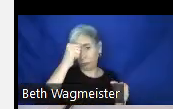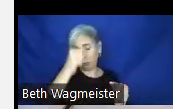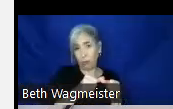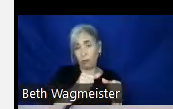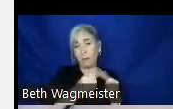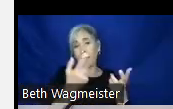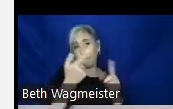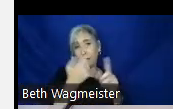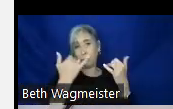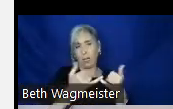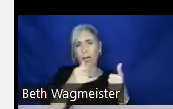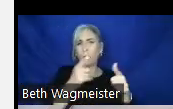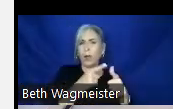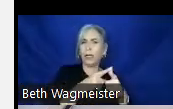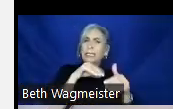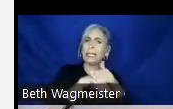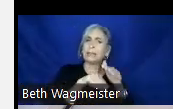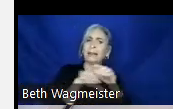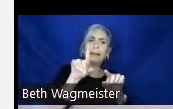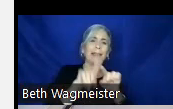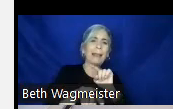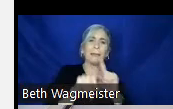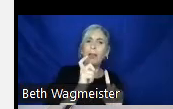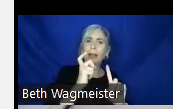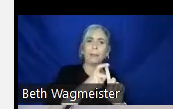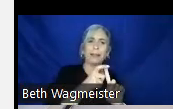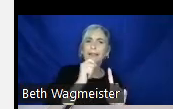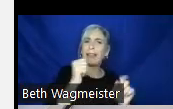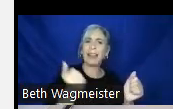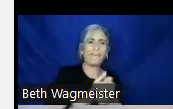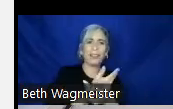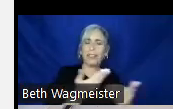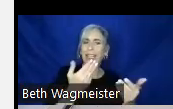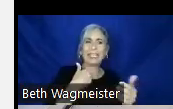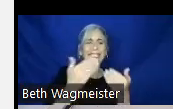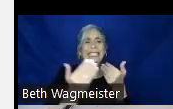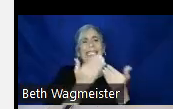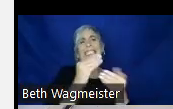one is that accessibility can't be automated and not everything has an easy fix, I don't